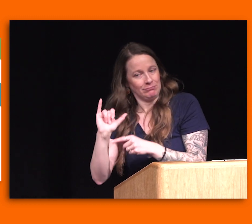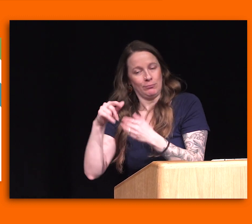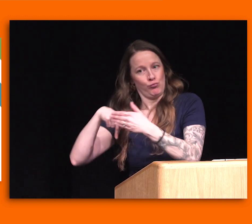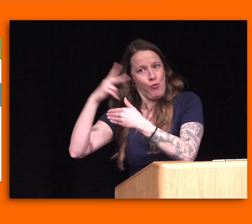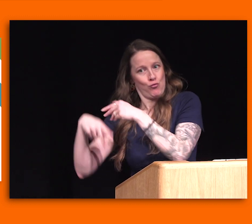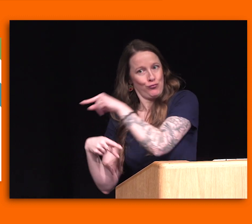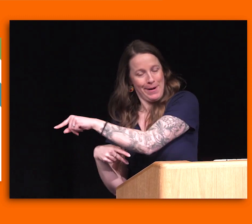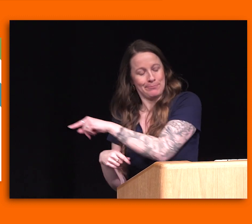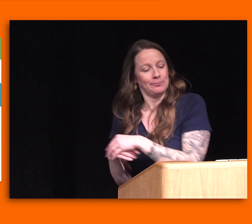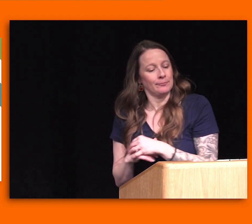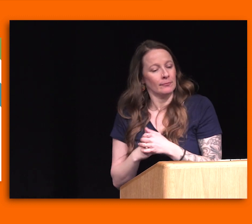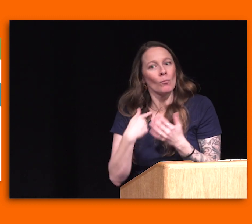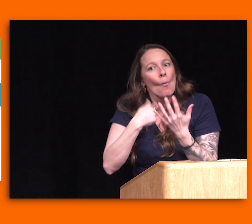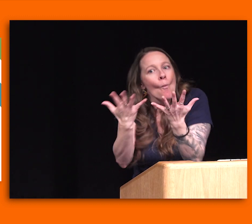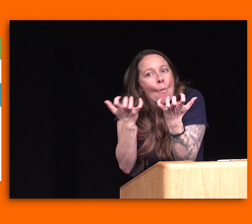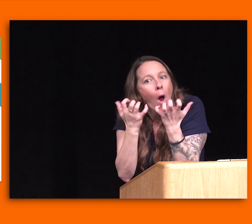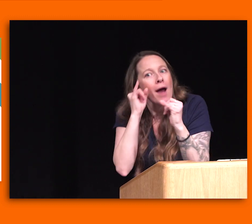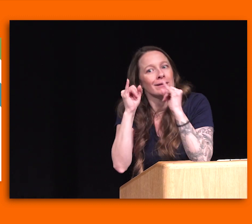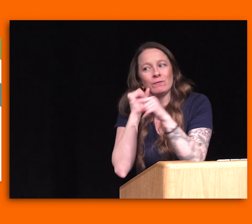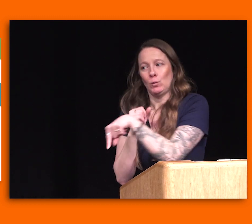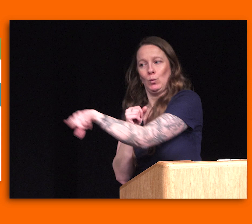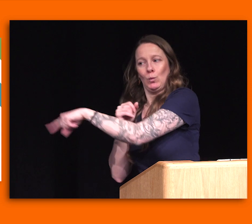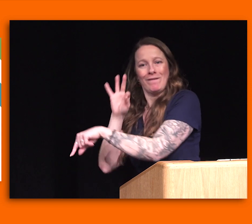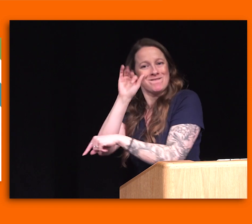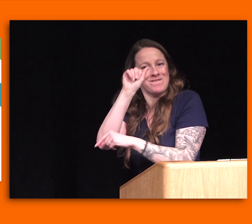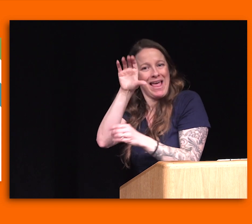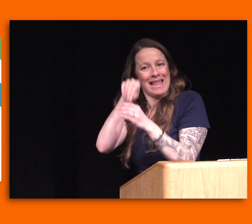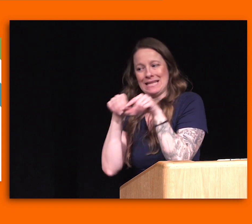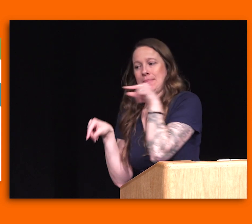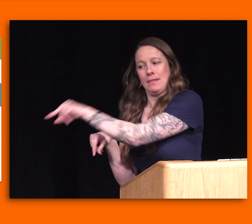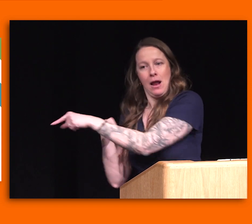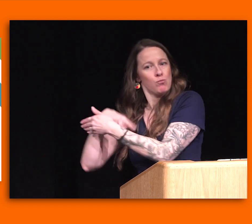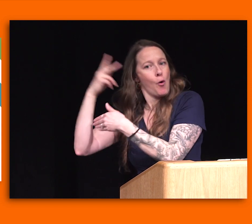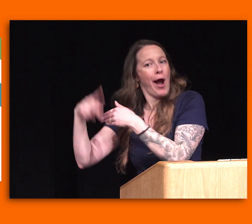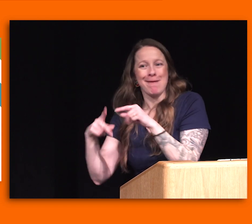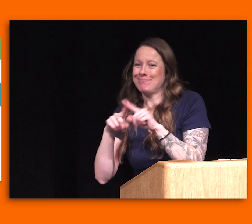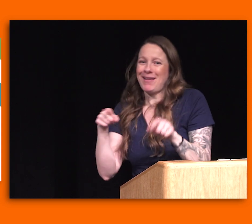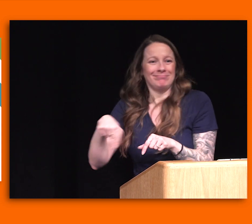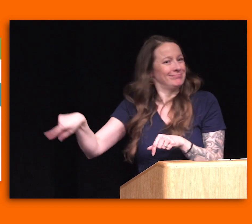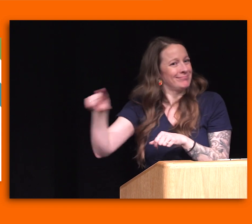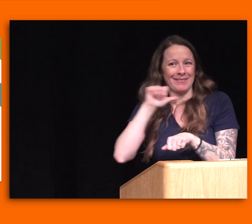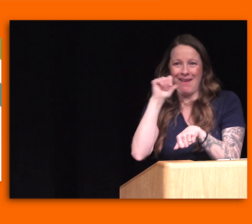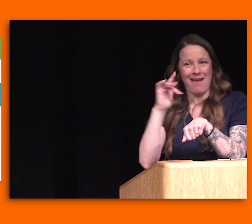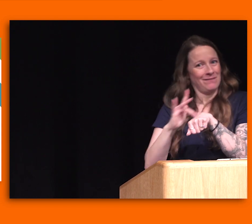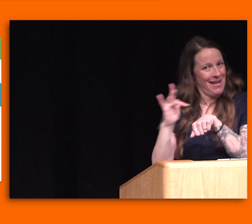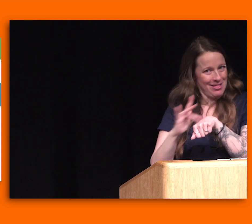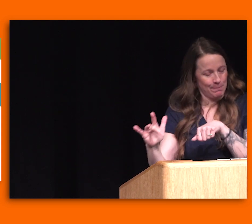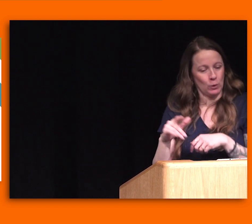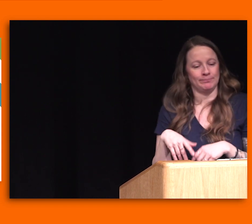There was one for immunology that was happening at the same time, and I really wanted to interview some of the faculty in the immunology program,